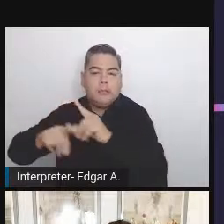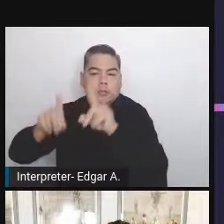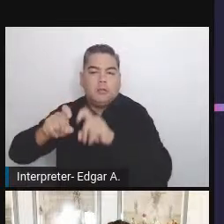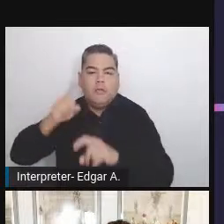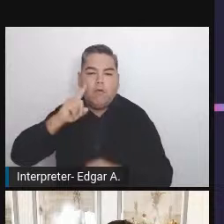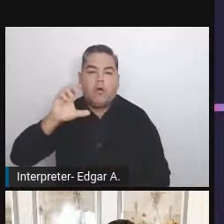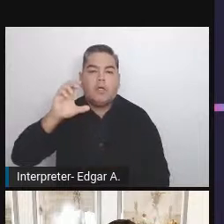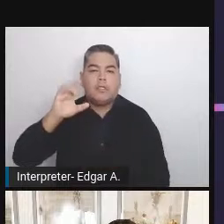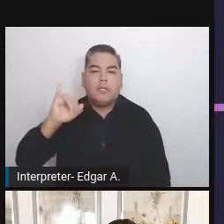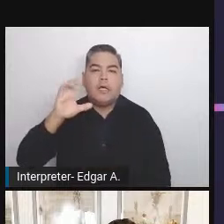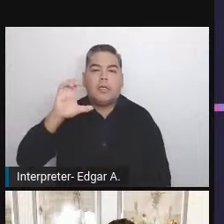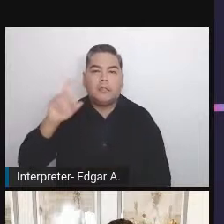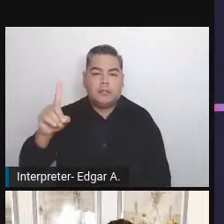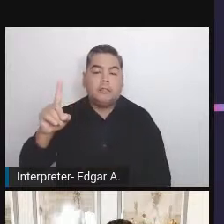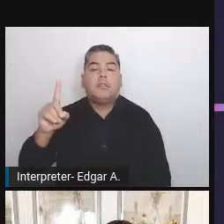if we